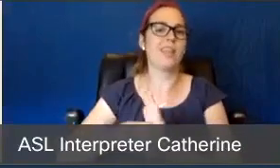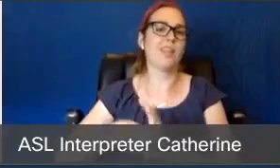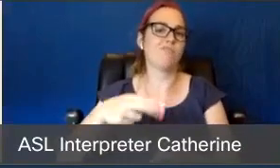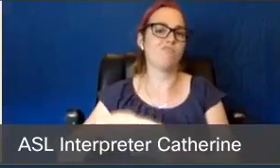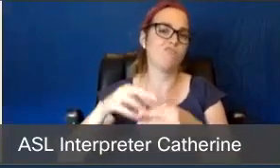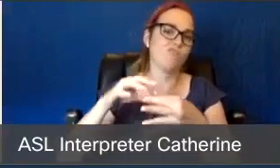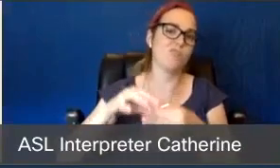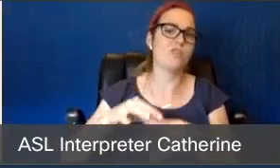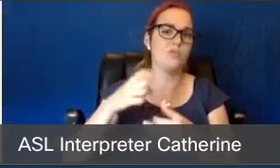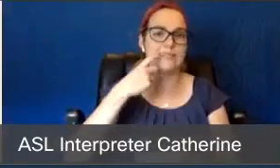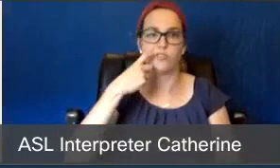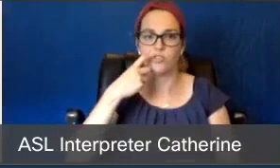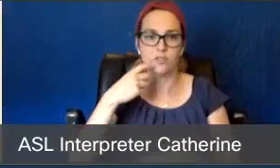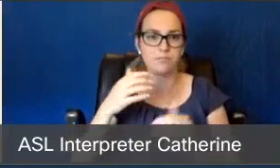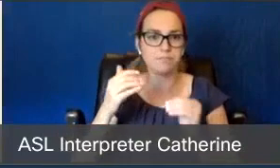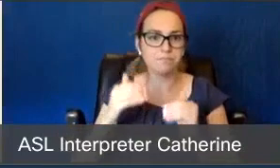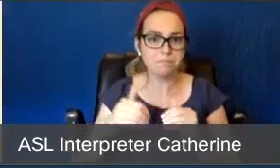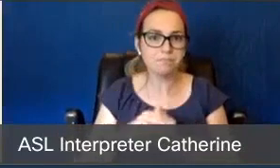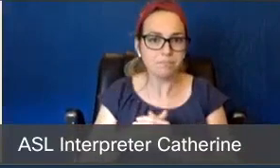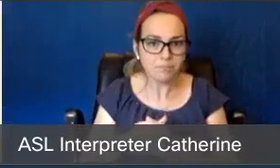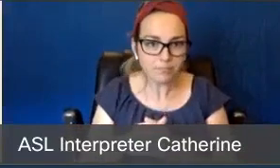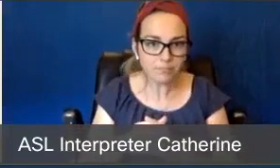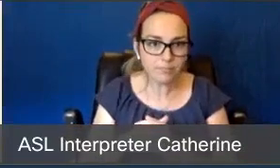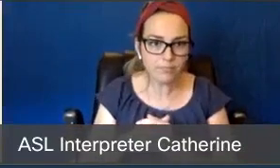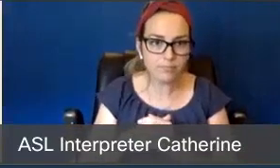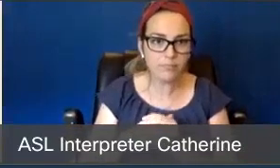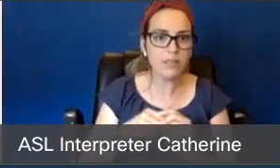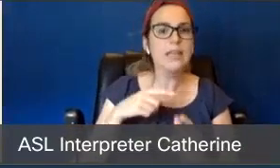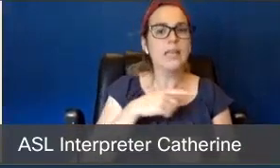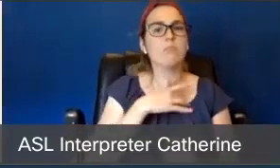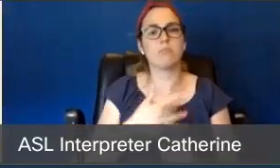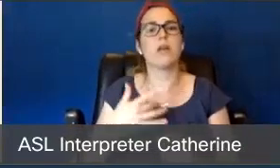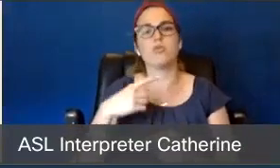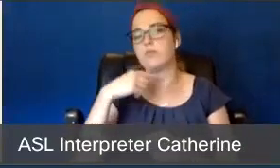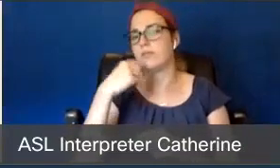and tells participants in his court that the only difference between them is the length of the clean time.